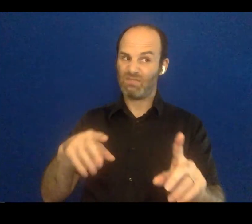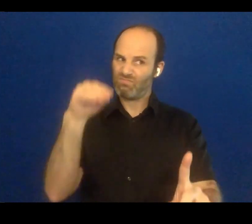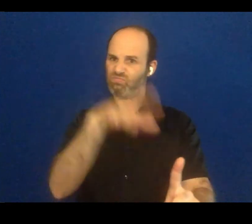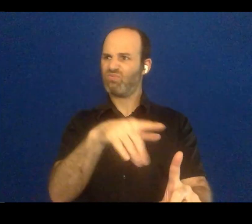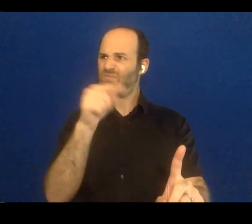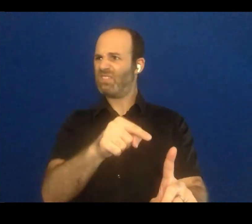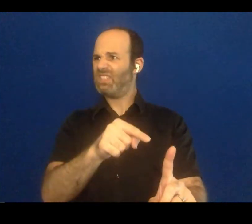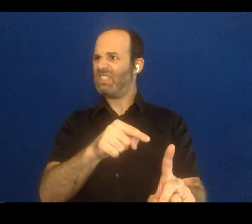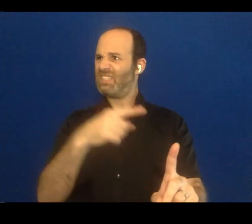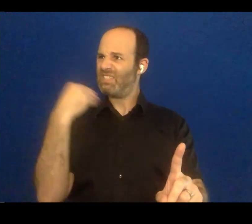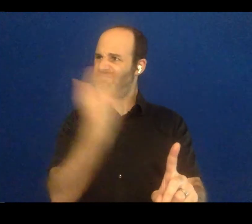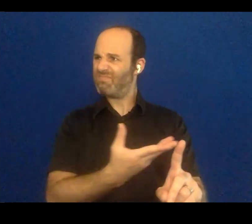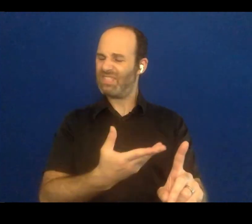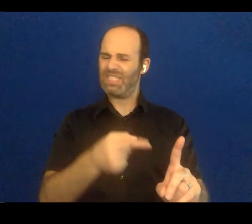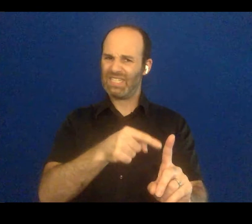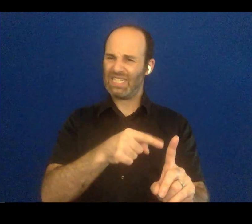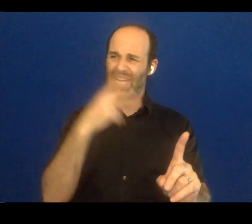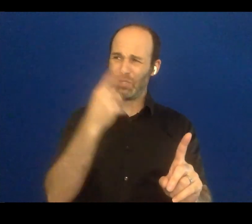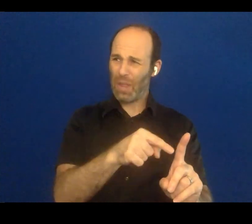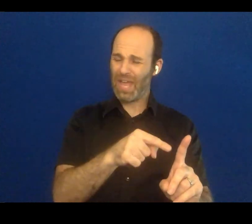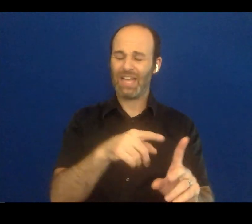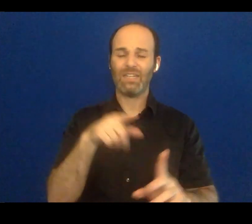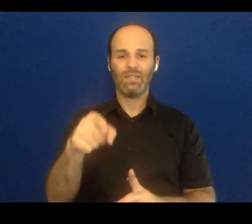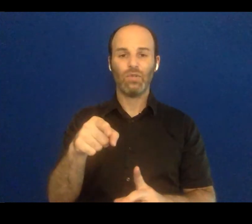POPULATION STARTS TO SEE THEM MORE AND THE PEOPLE WHO MAKE THE